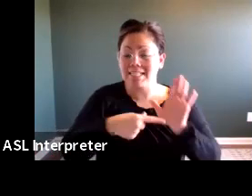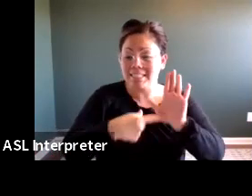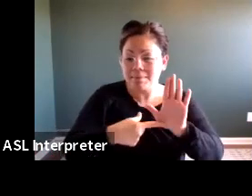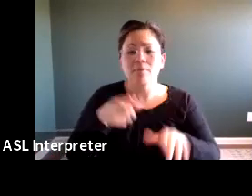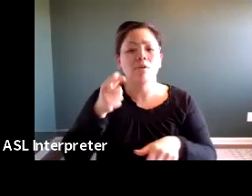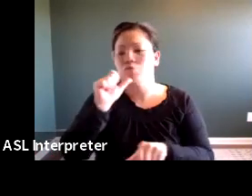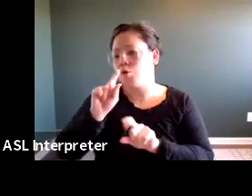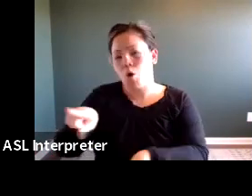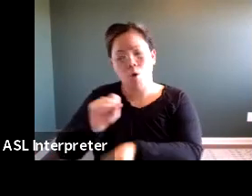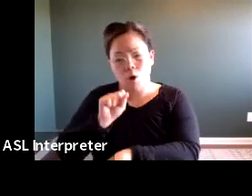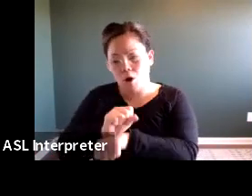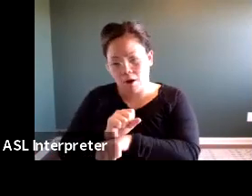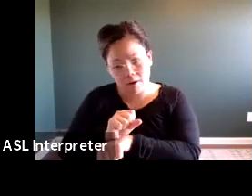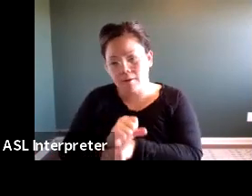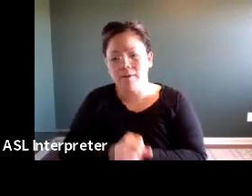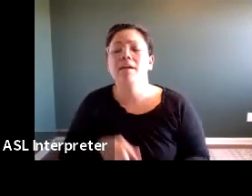If you go to the virus ion.com website